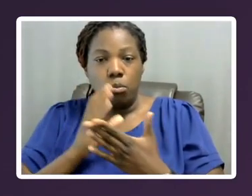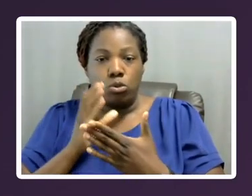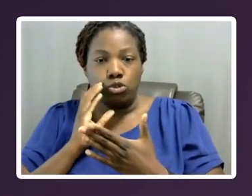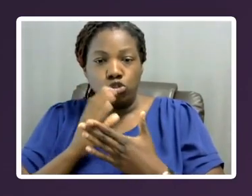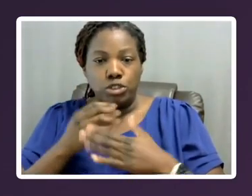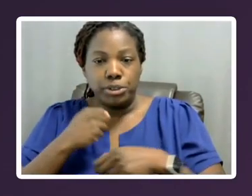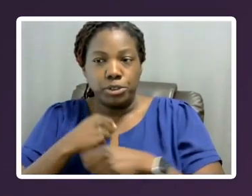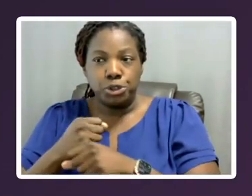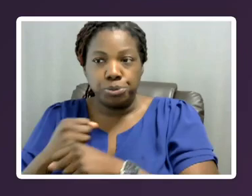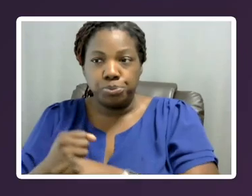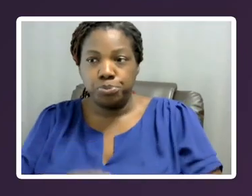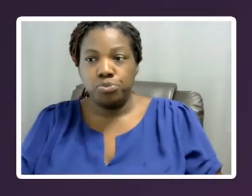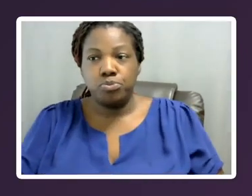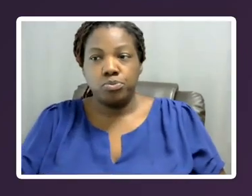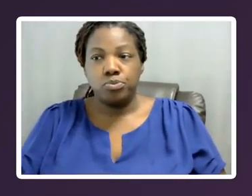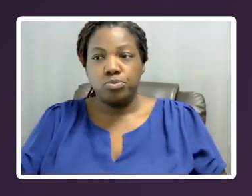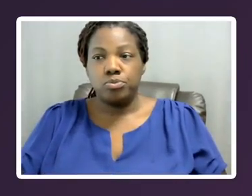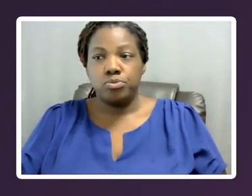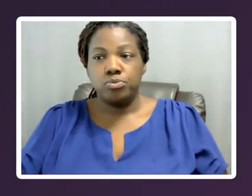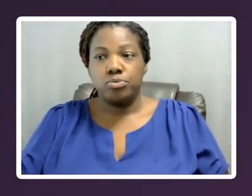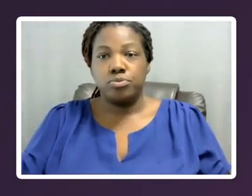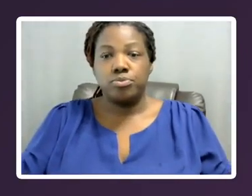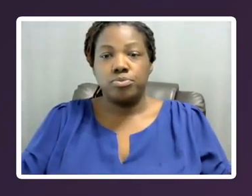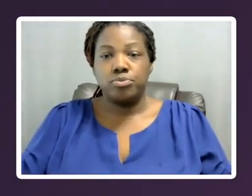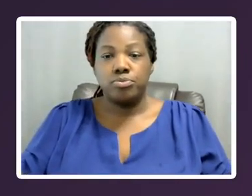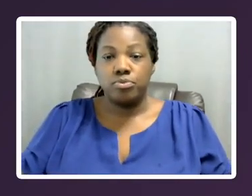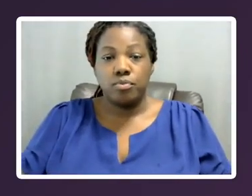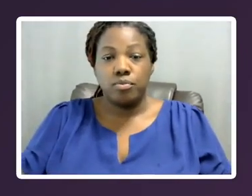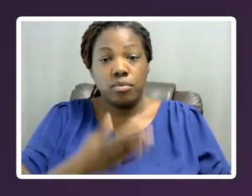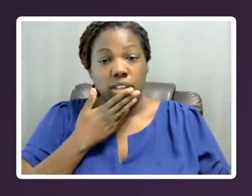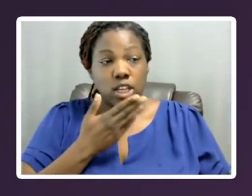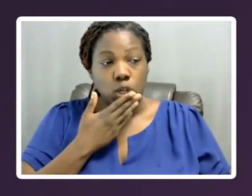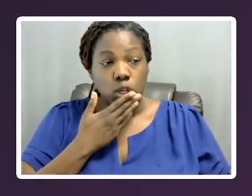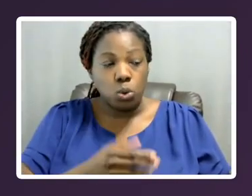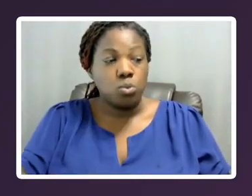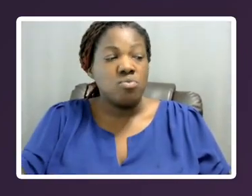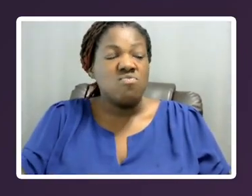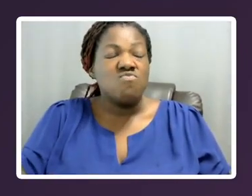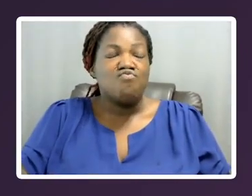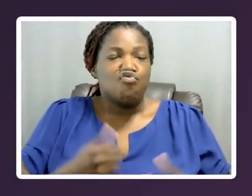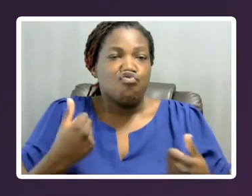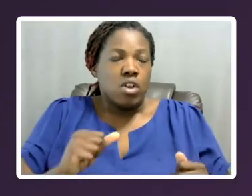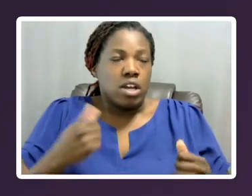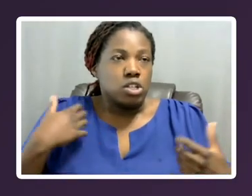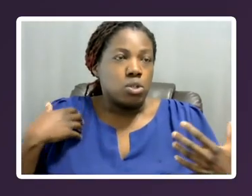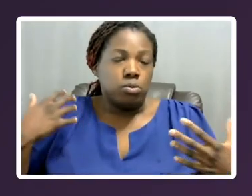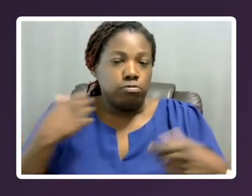Thanks, Abbie. Well yes, to put things into context, as part of the Creating Portraits of